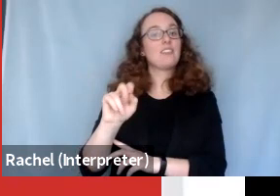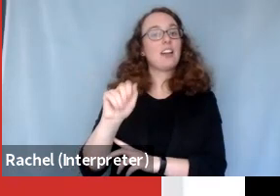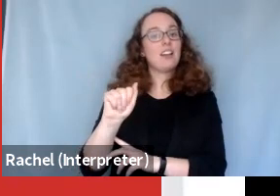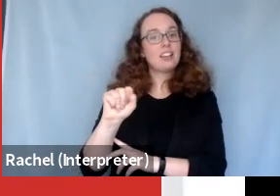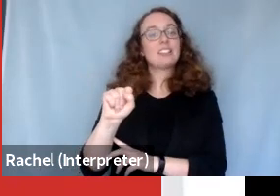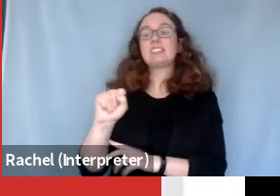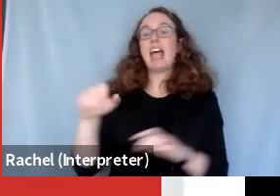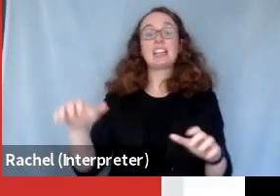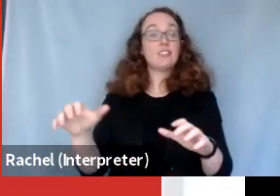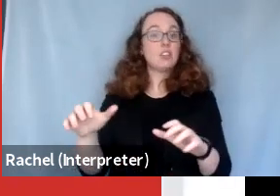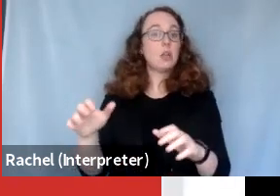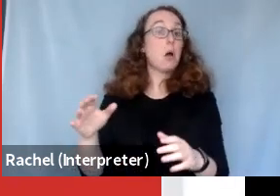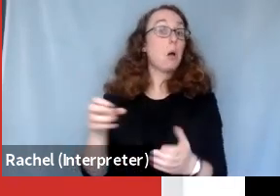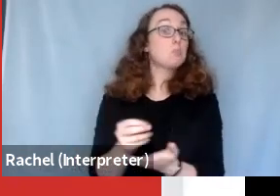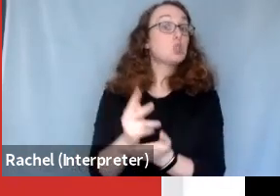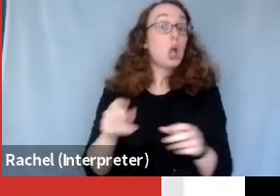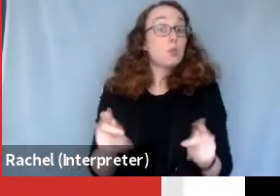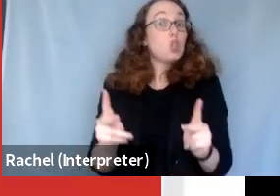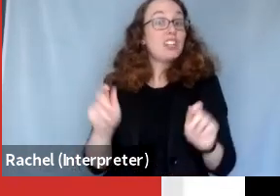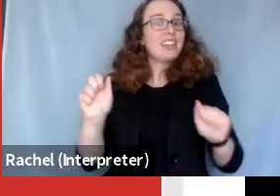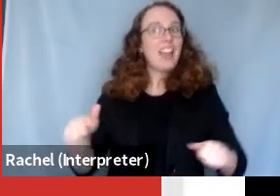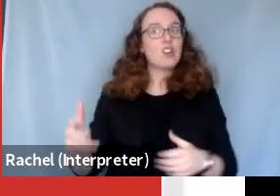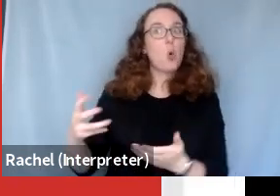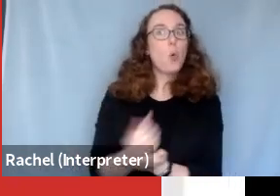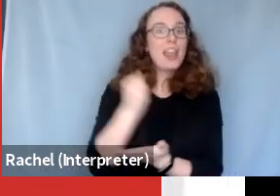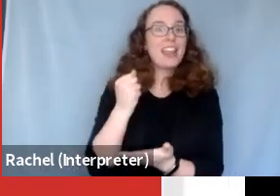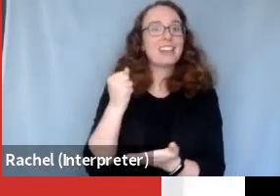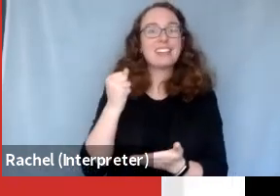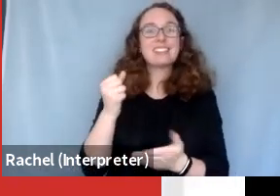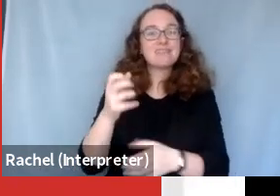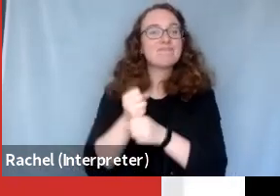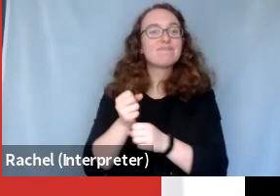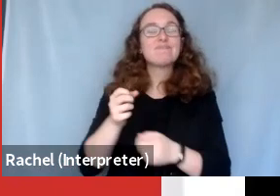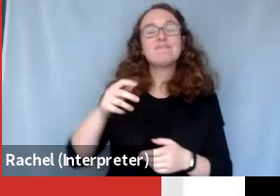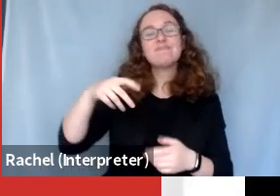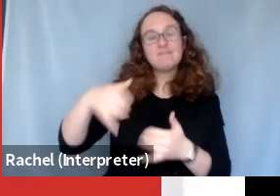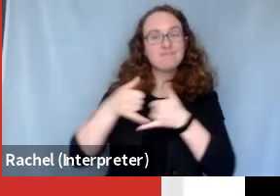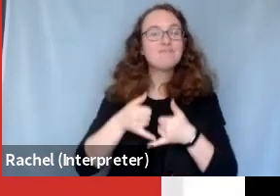there's chances to complete fun discussion boards, a chance to do a